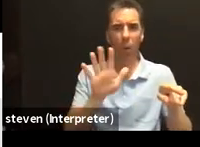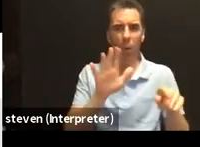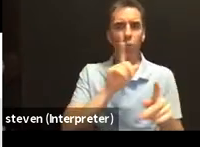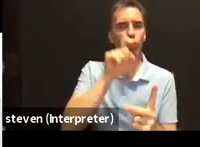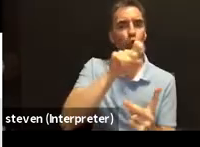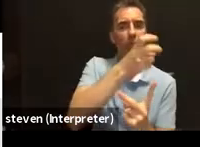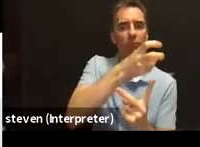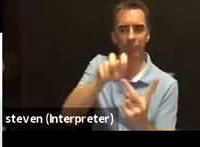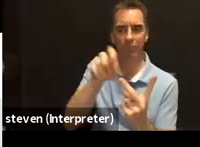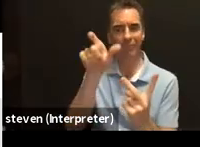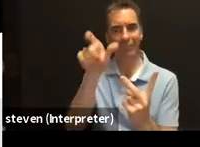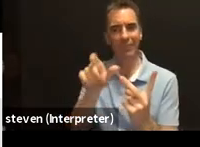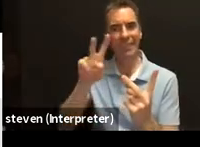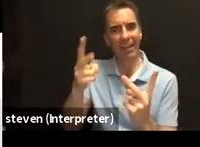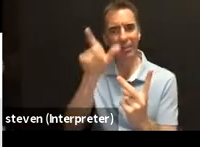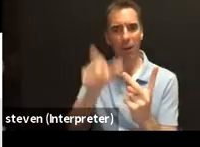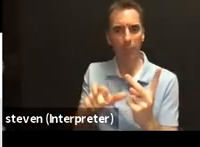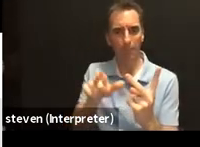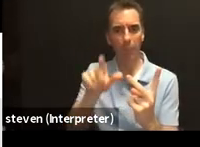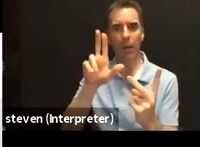maria.rodriguez: And so I think that makes a big difference because maria.rodriguez: Depending on their homeless.